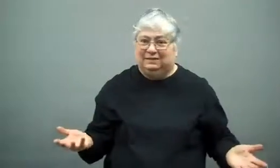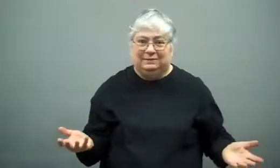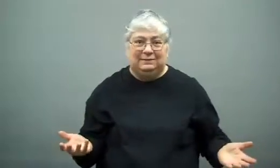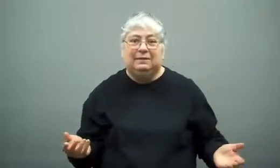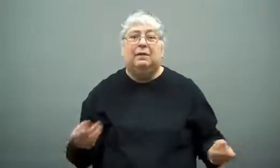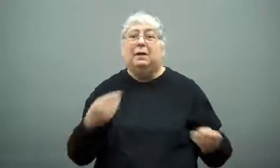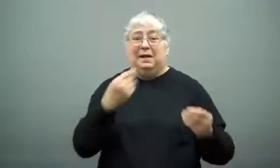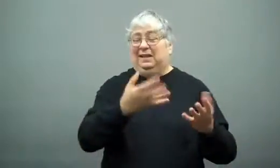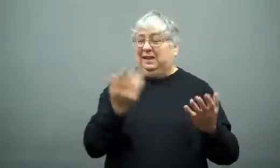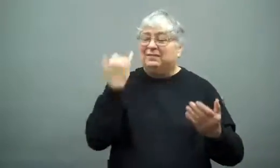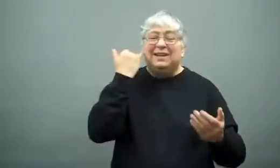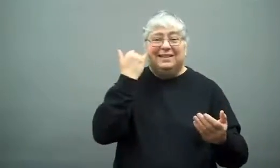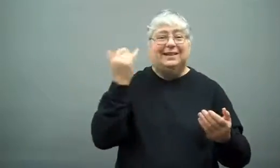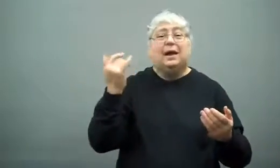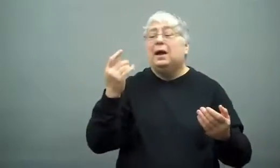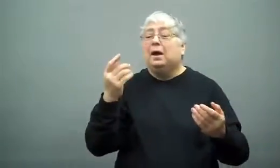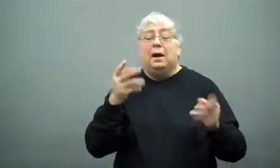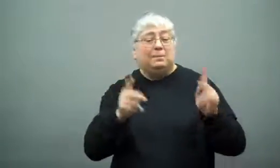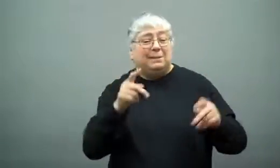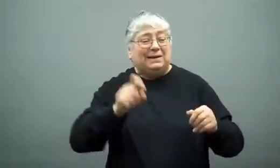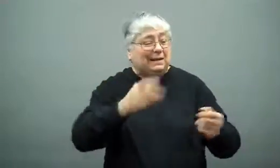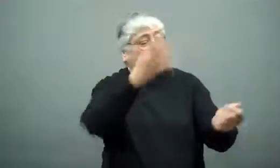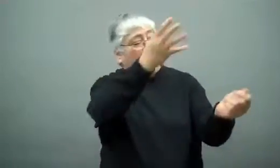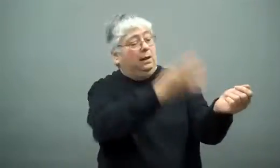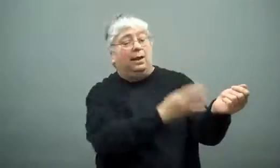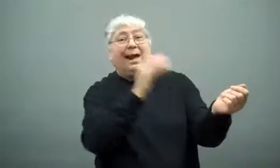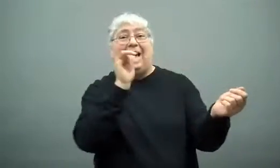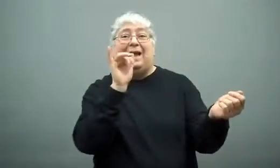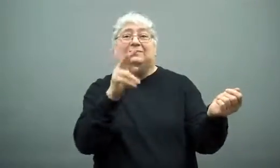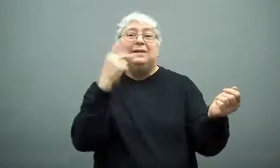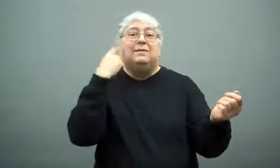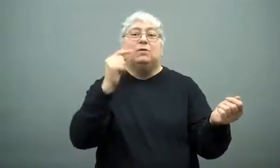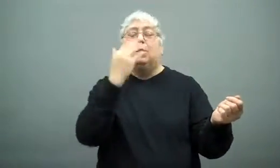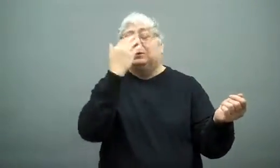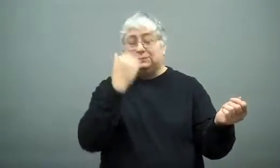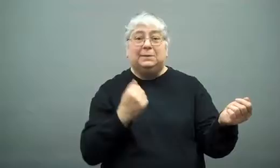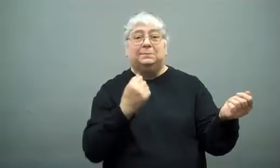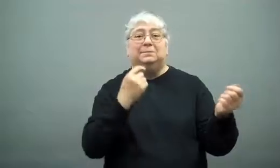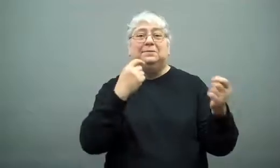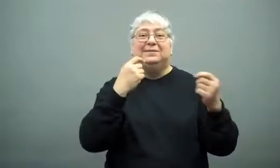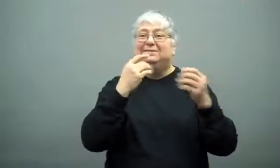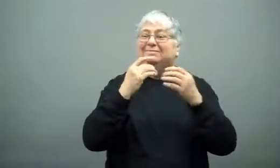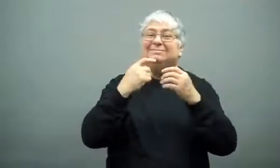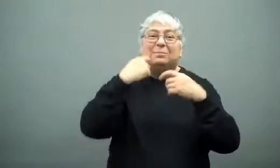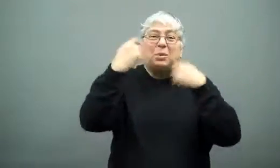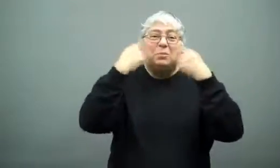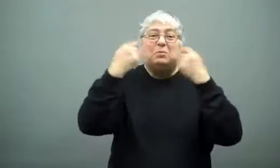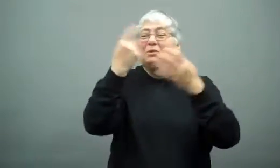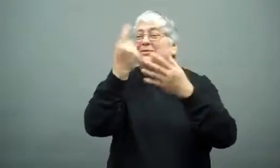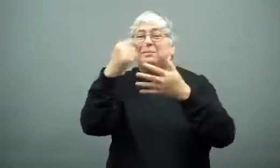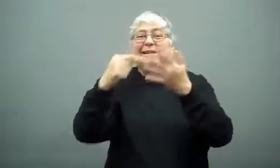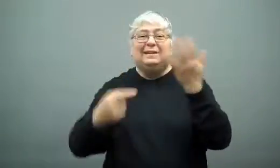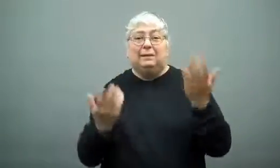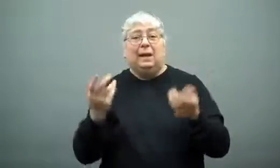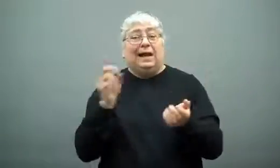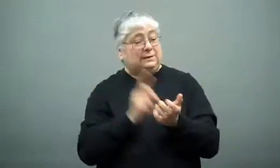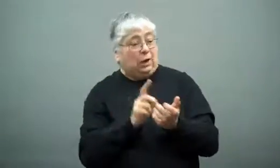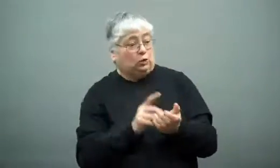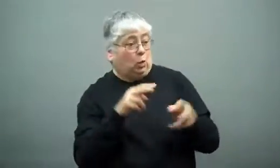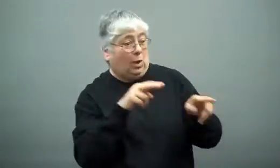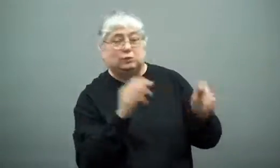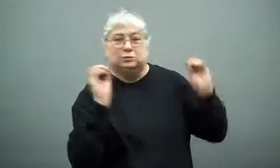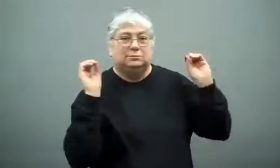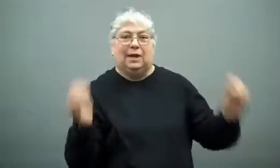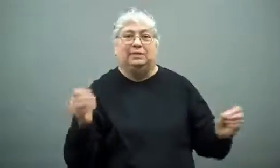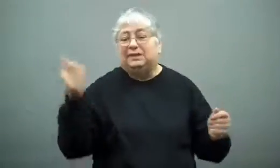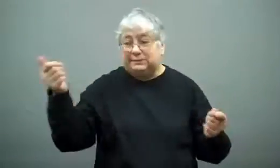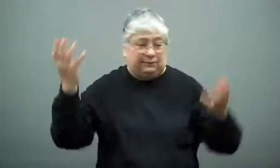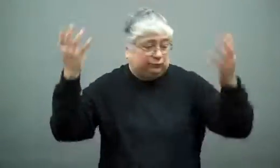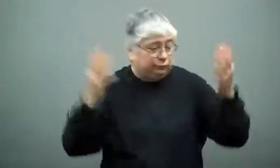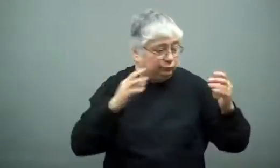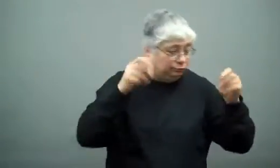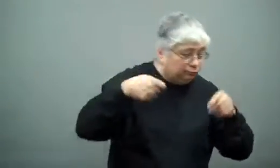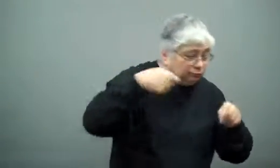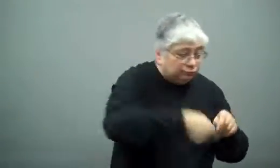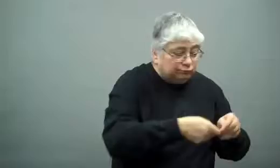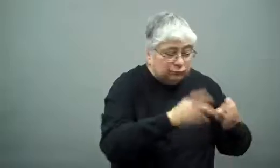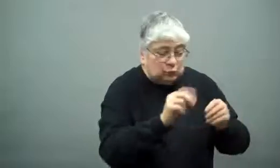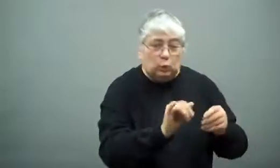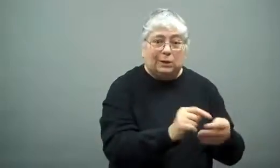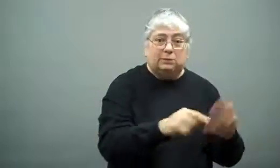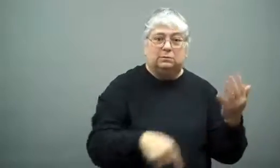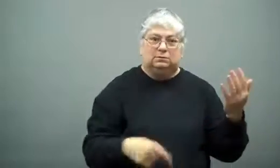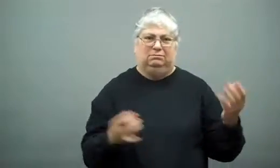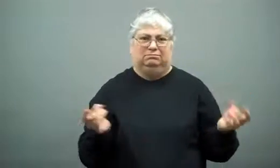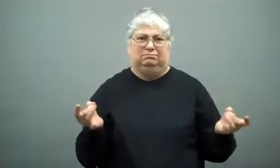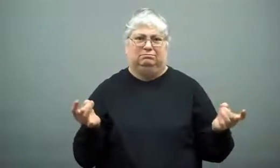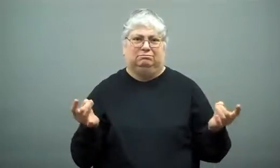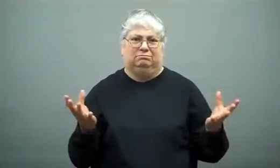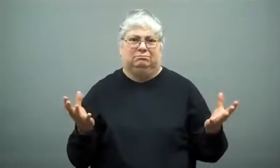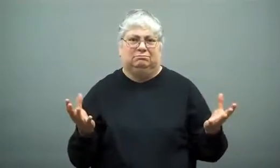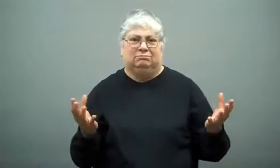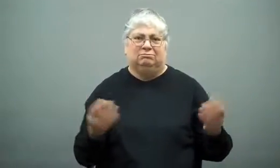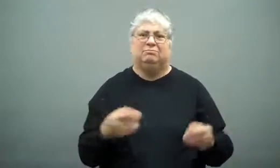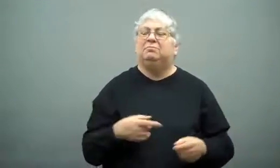IVs for sedating patients were hooked up without a doctor present.